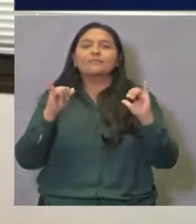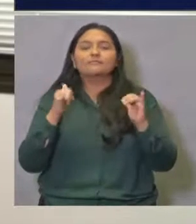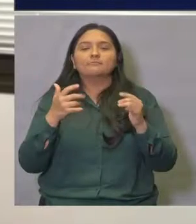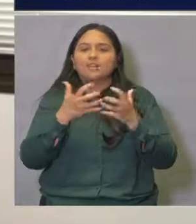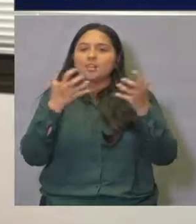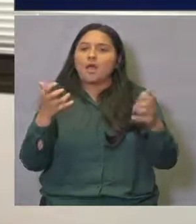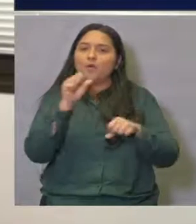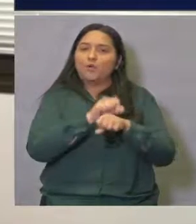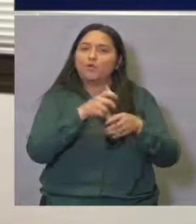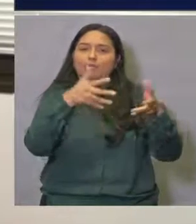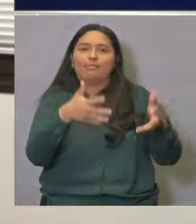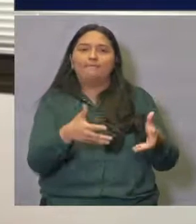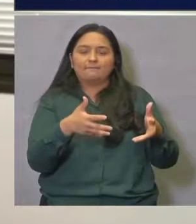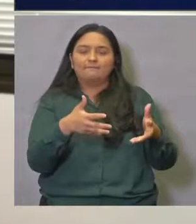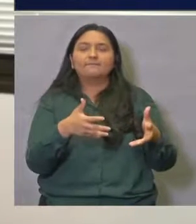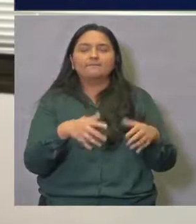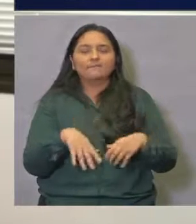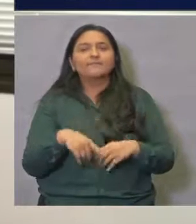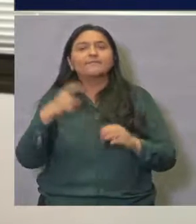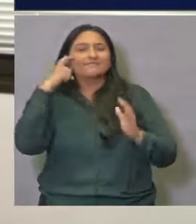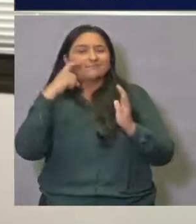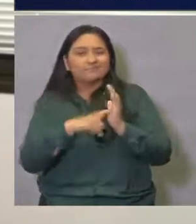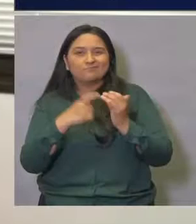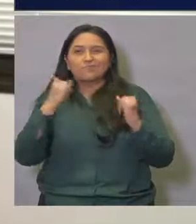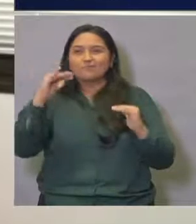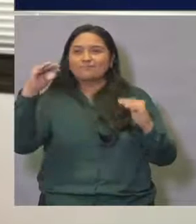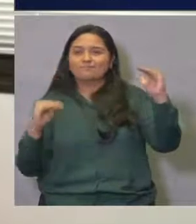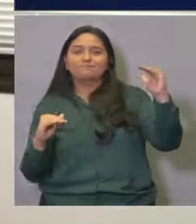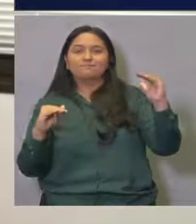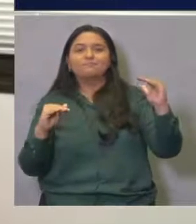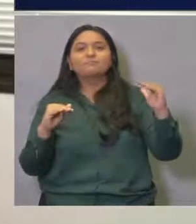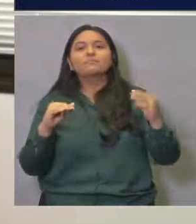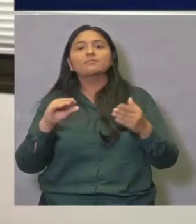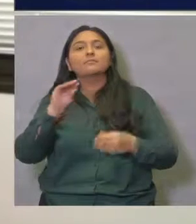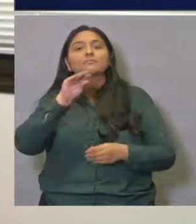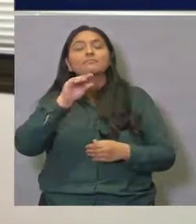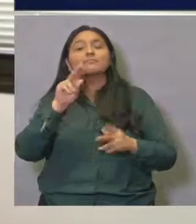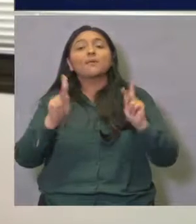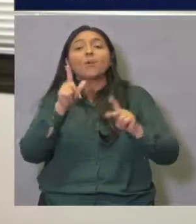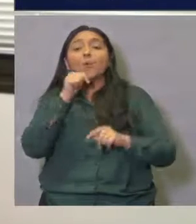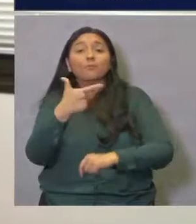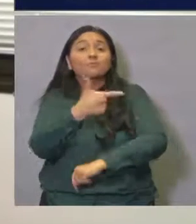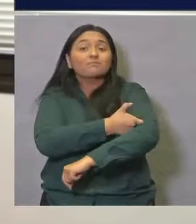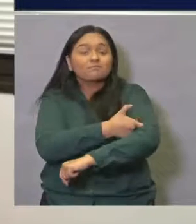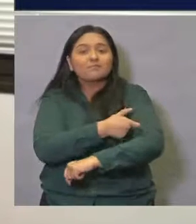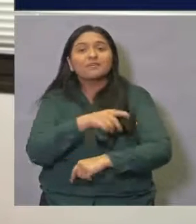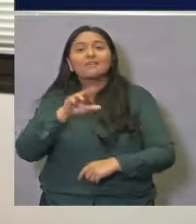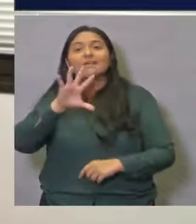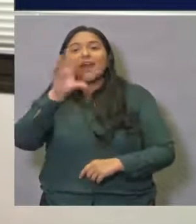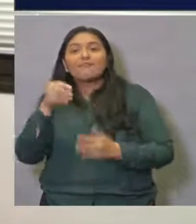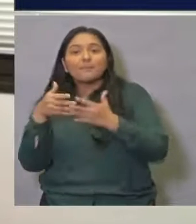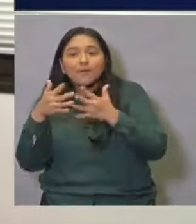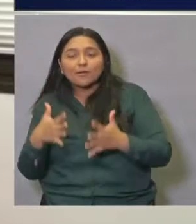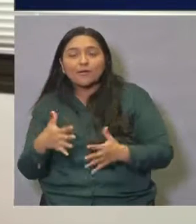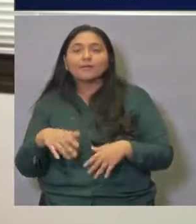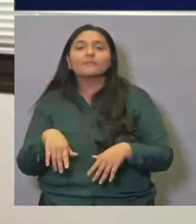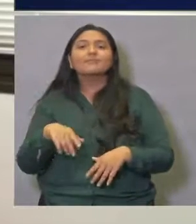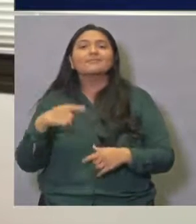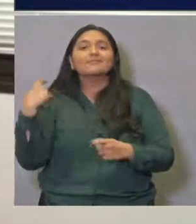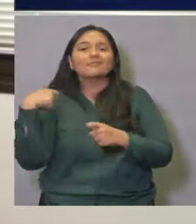ESTO ES EQUIDAD EN ACCIÓN, NO